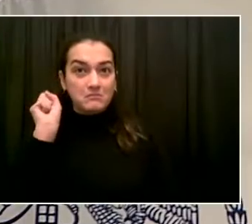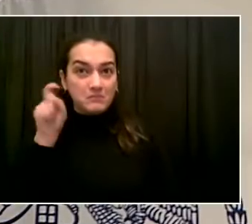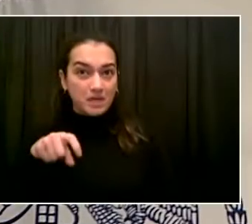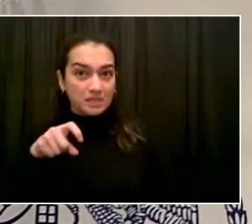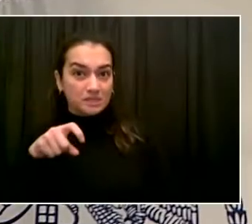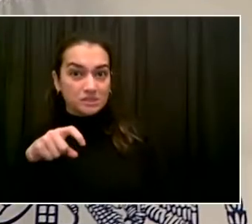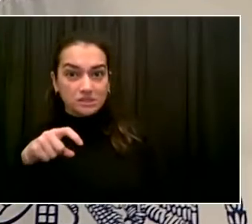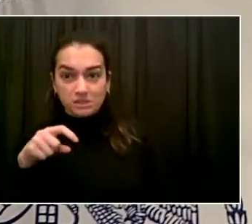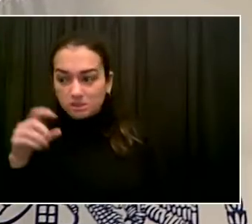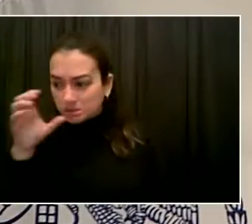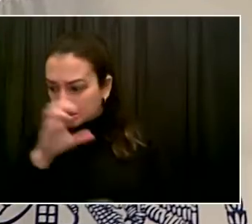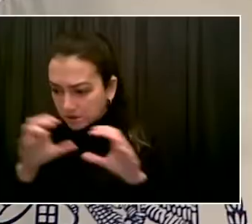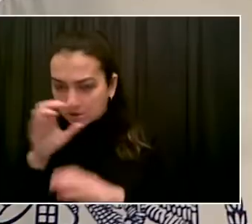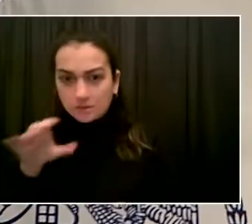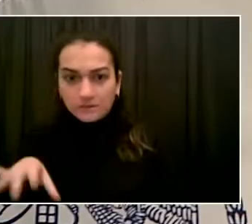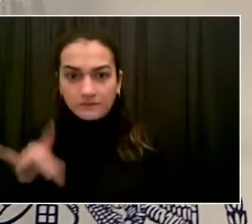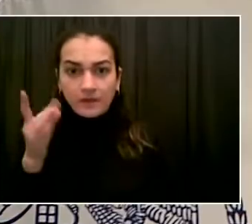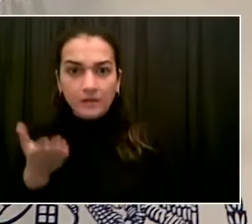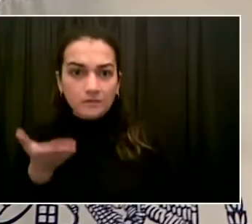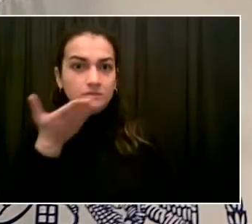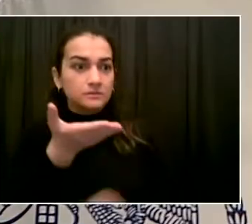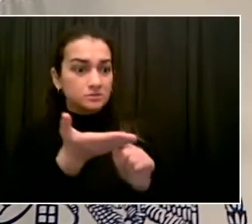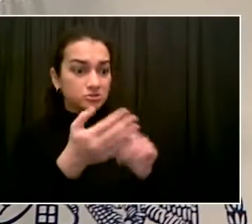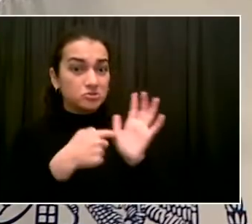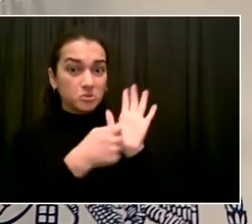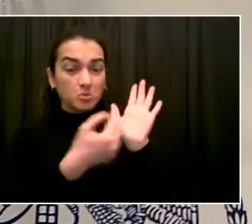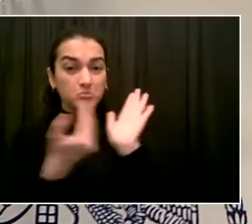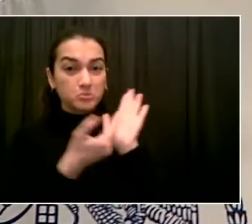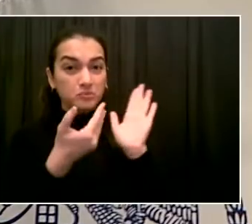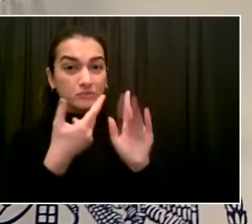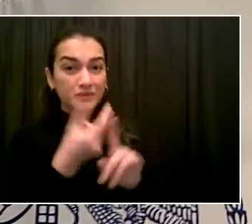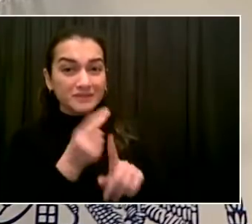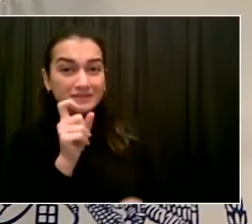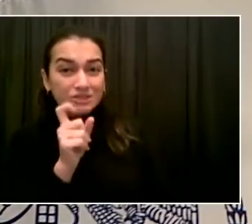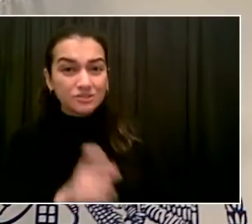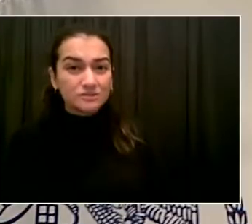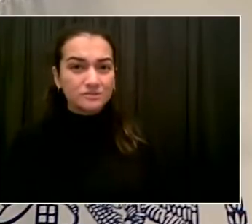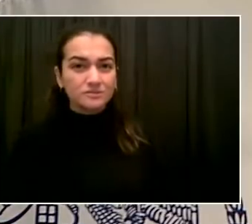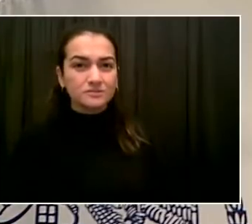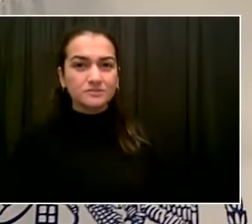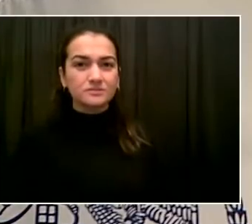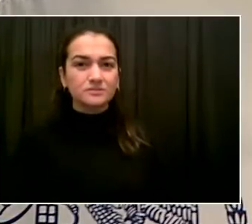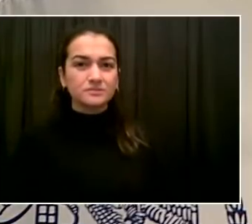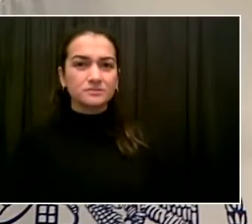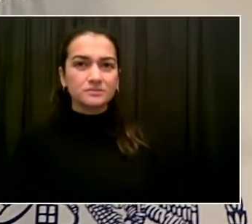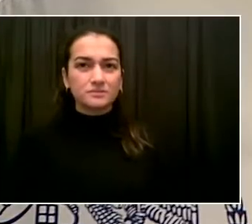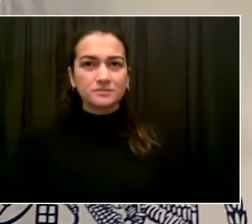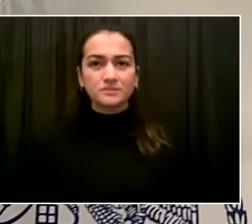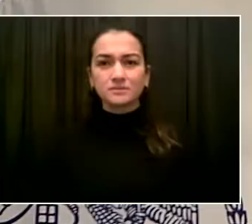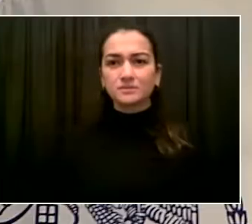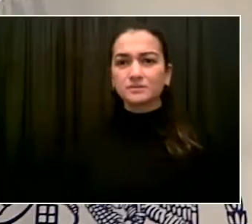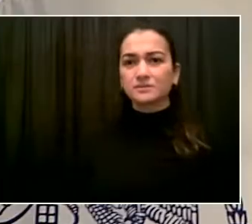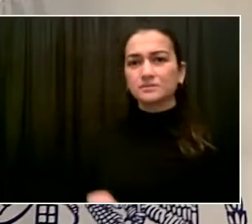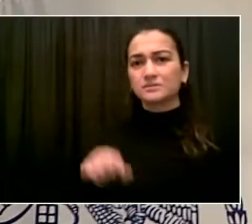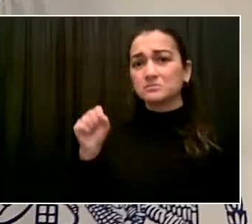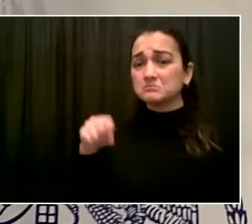PLACE TO HELP PARENTS DO THIS? EXACT SAME APPROACH INCLUDING FOR